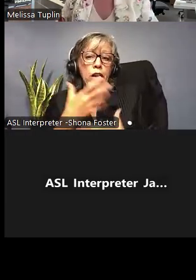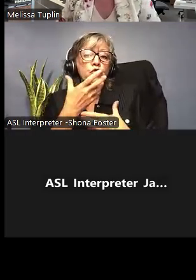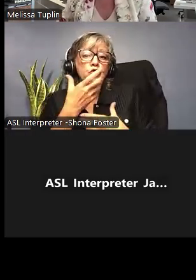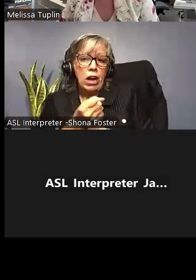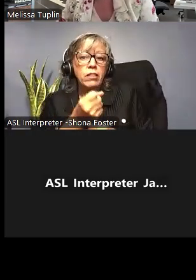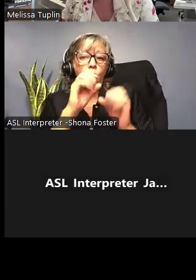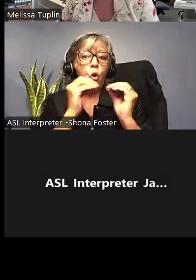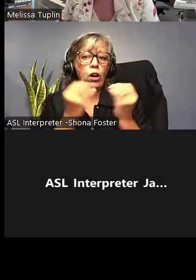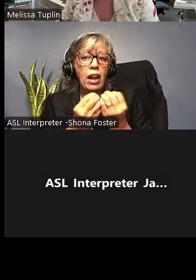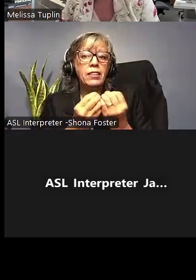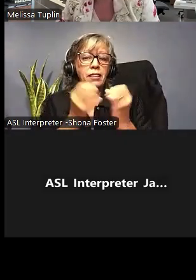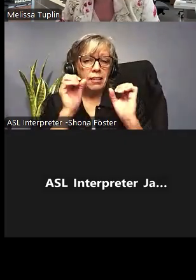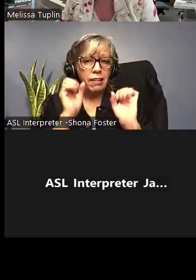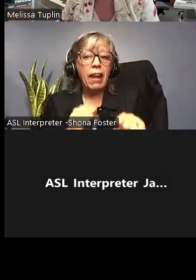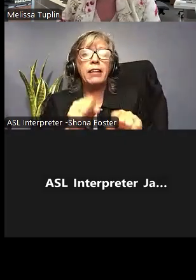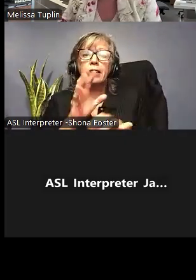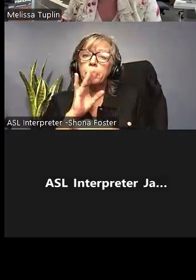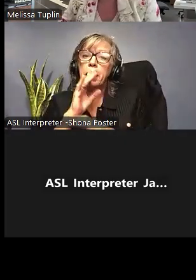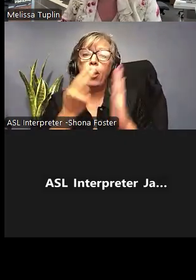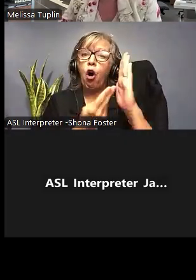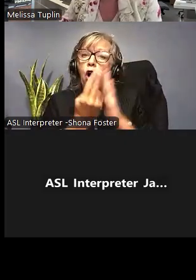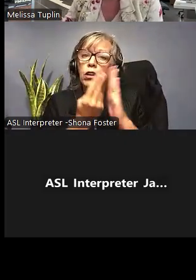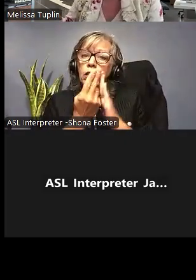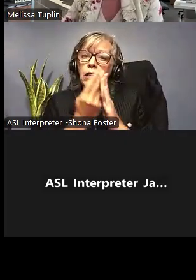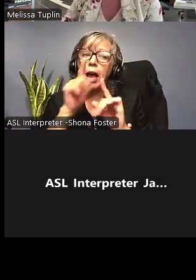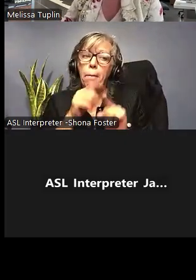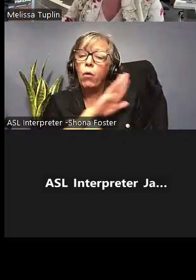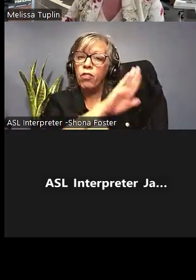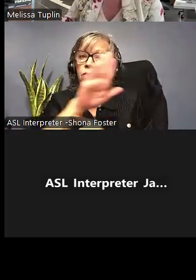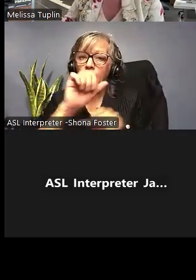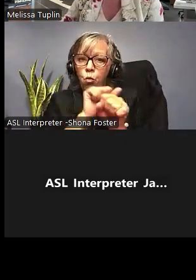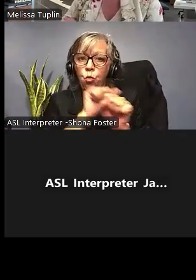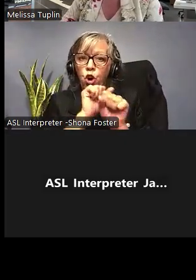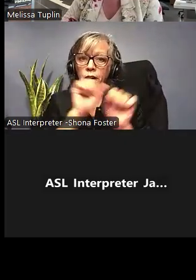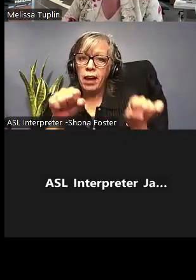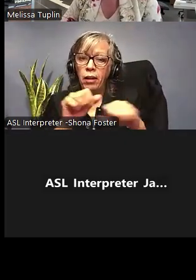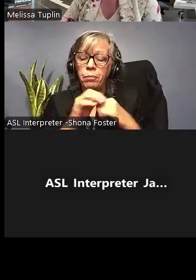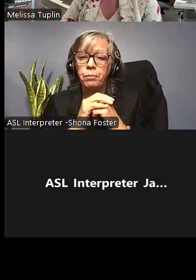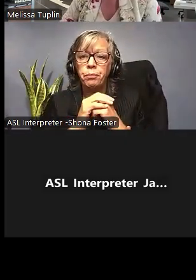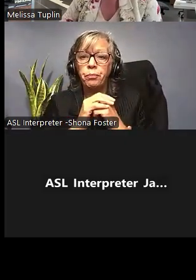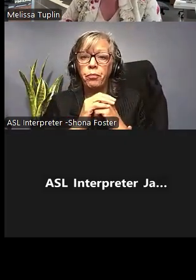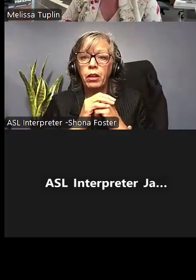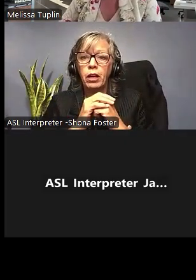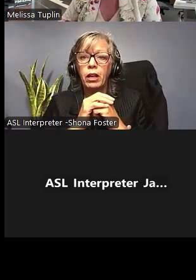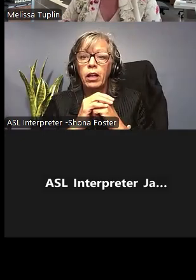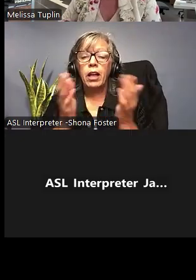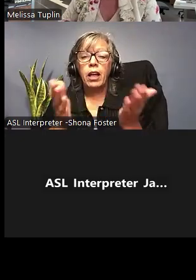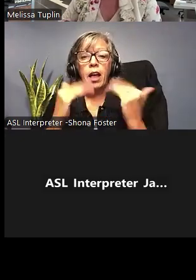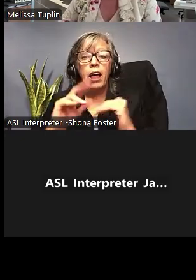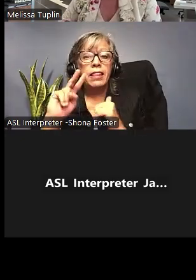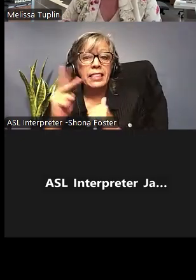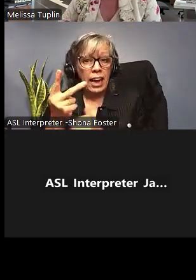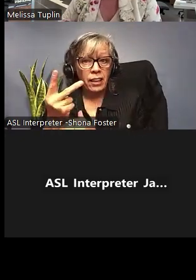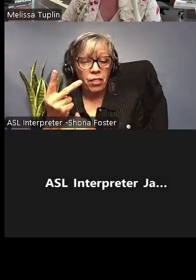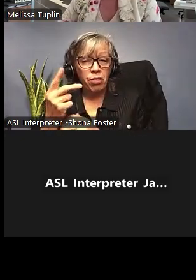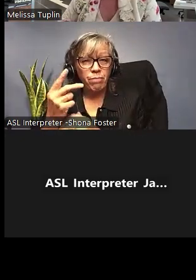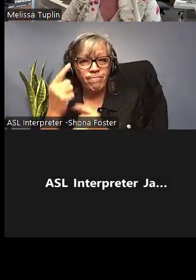will be able to speak authentically to their work. The second consideration is that the organization